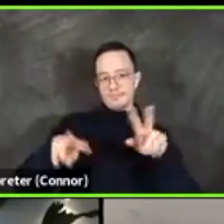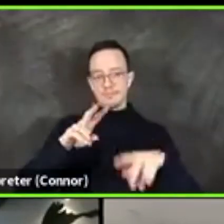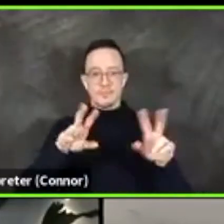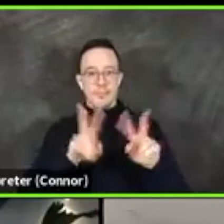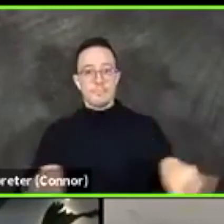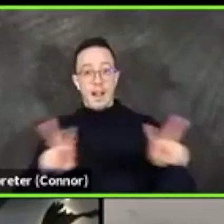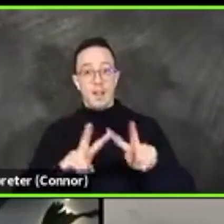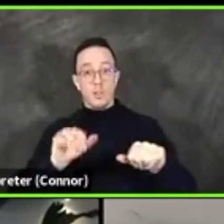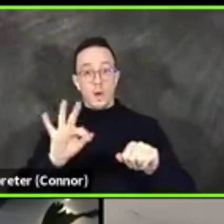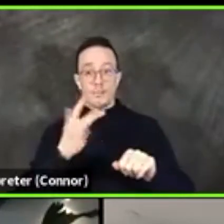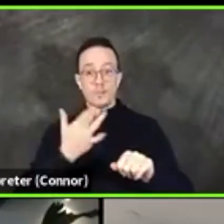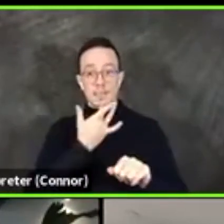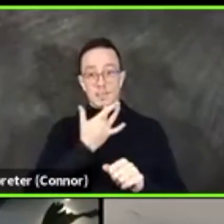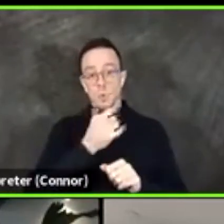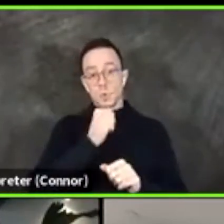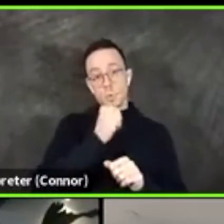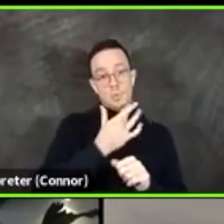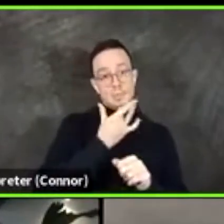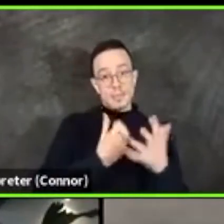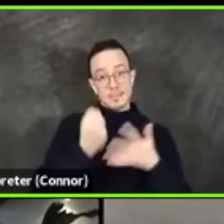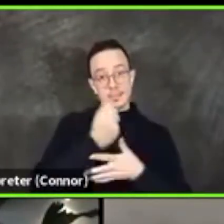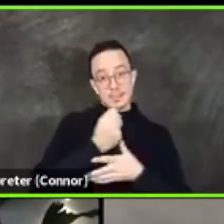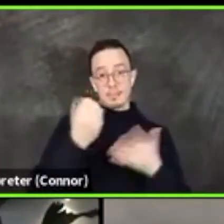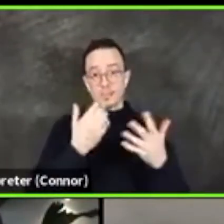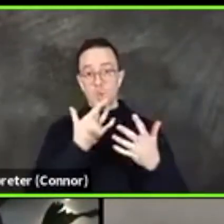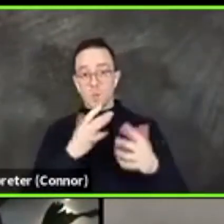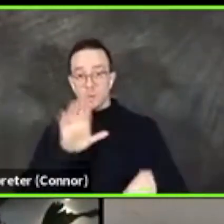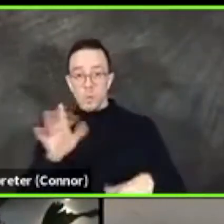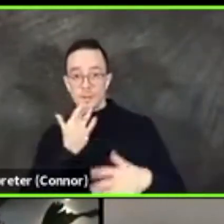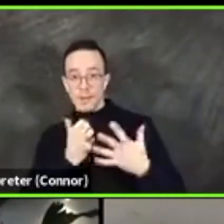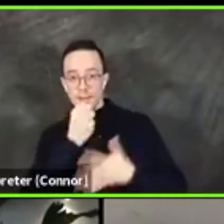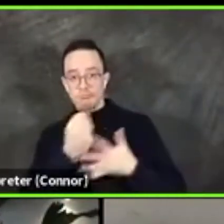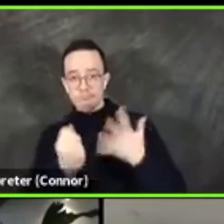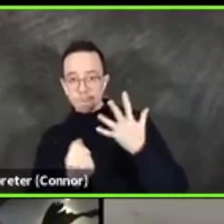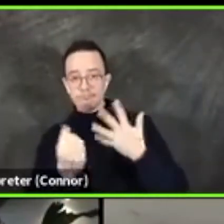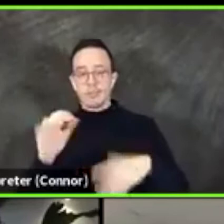AND THE CERTAIN -- SORT OF WAYS, THAT, YOU KNOW, BEING -- BEING IN THAT KIND